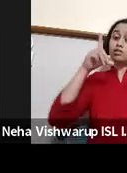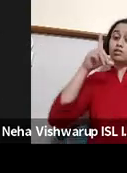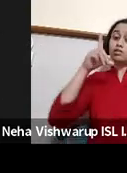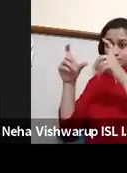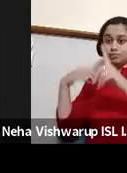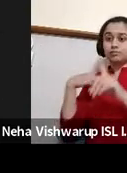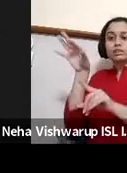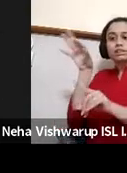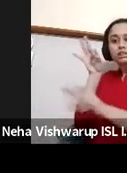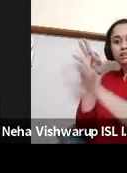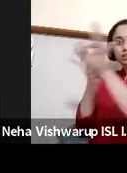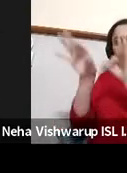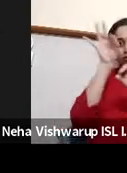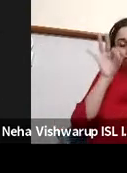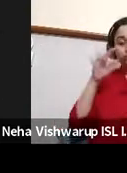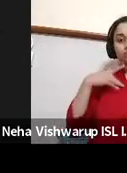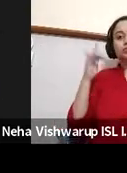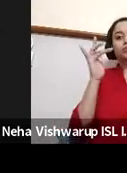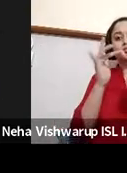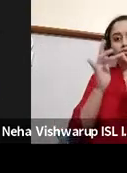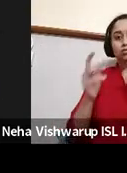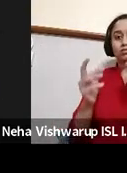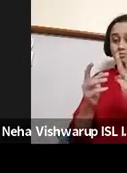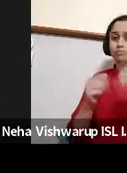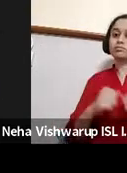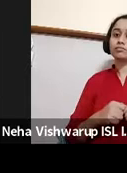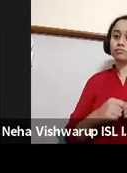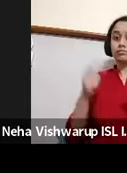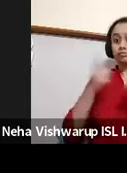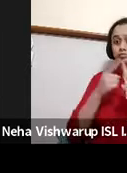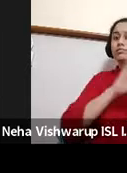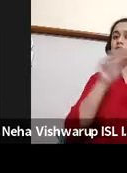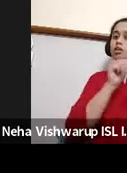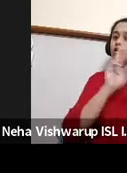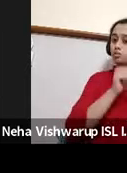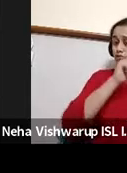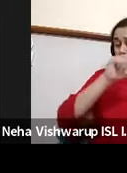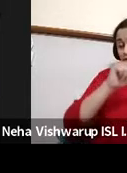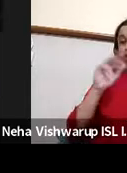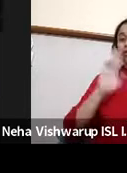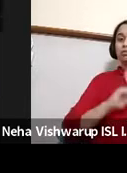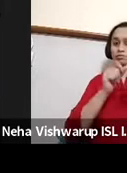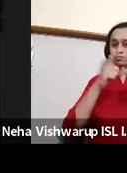interesting points of contact there's Hashimal Madani who photographed for nearly half a century